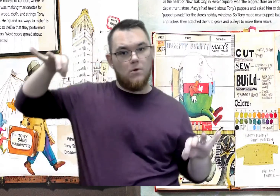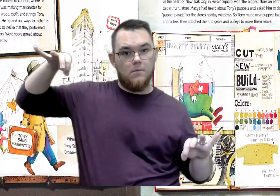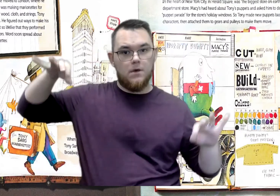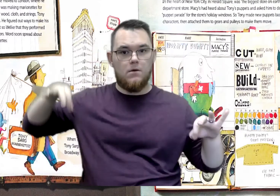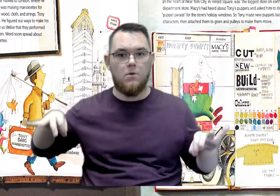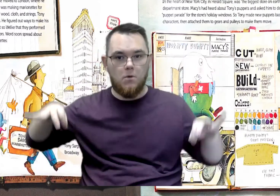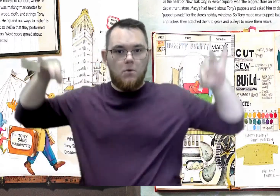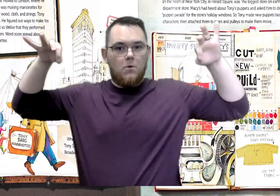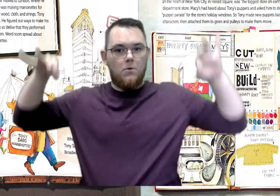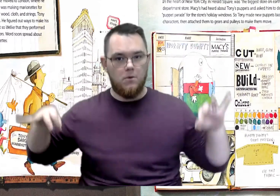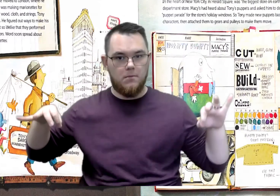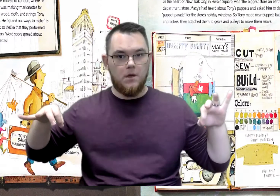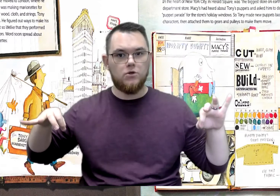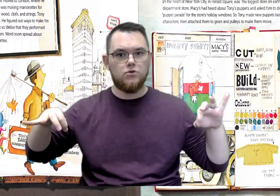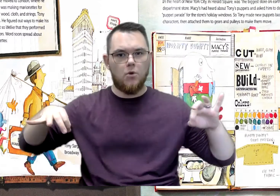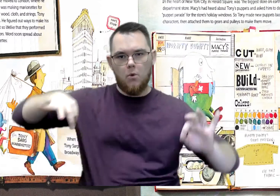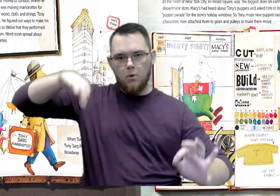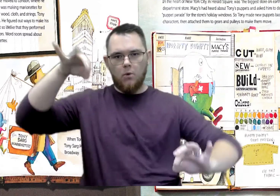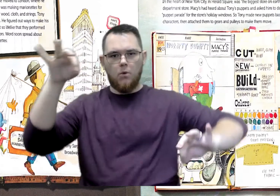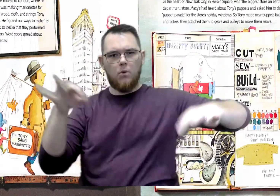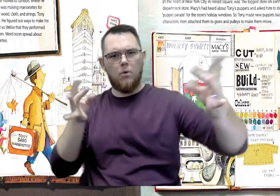if they were real actors.